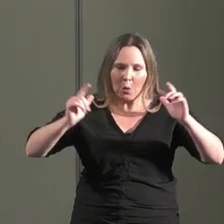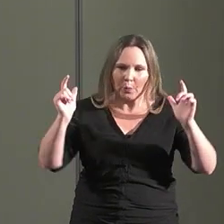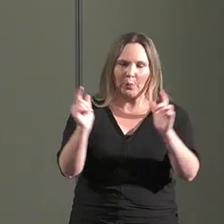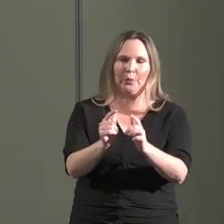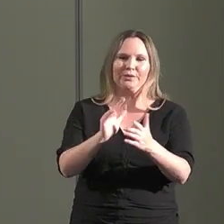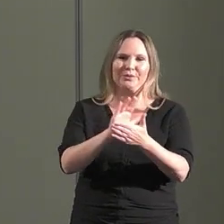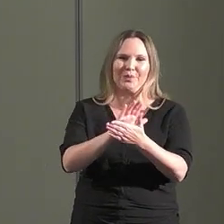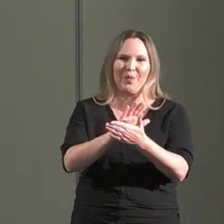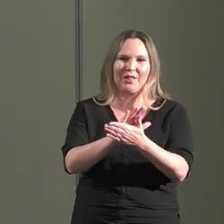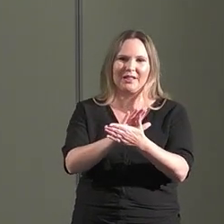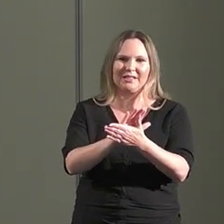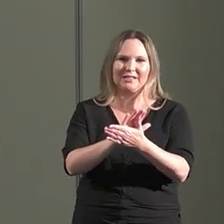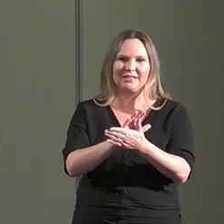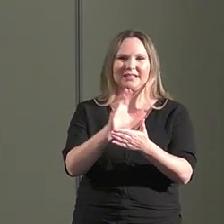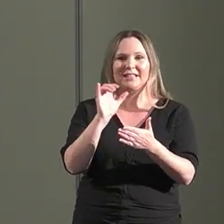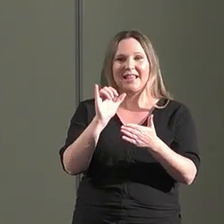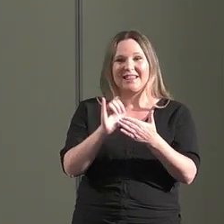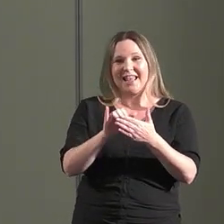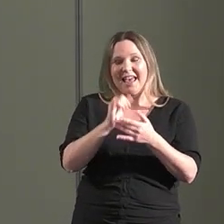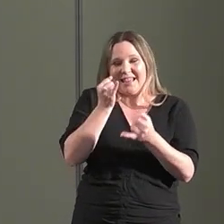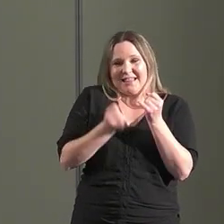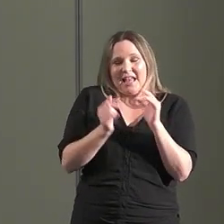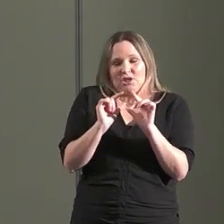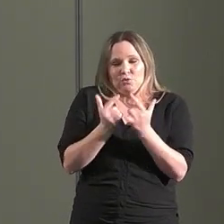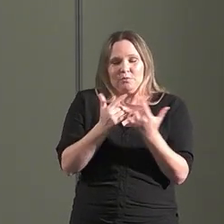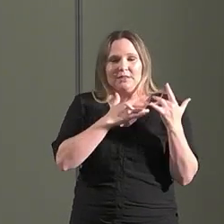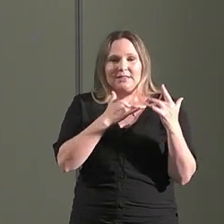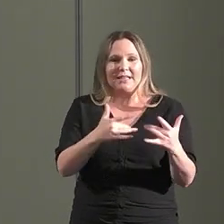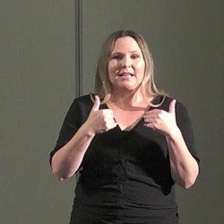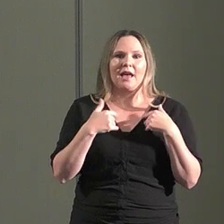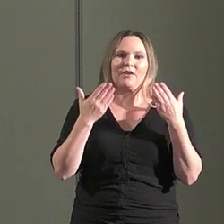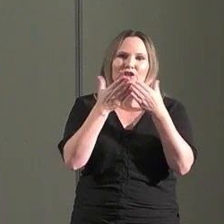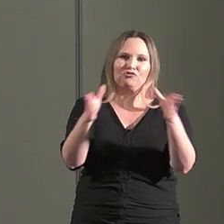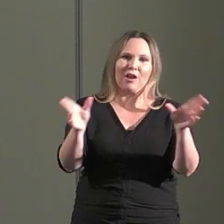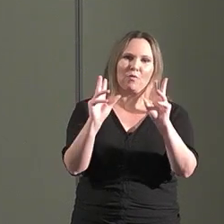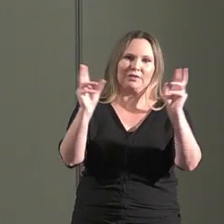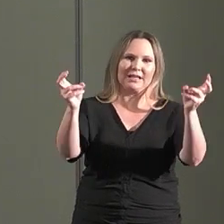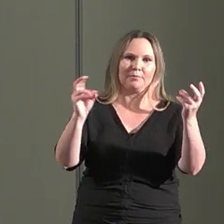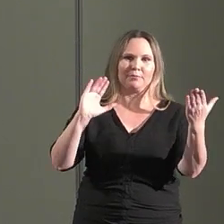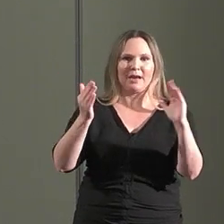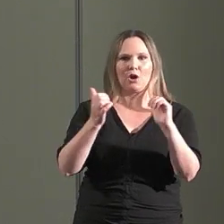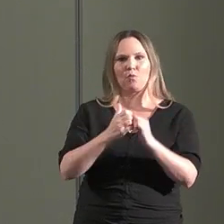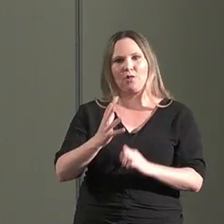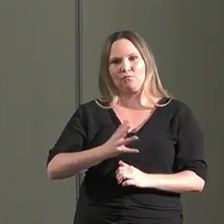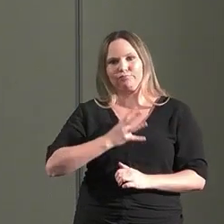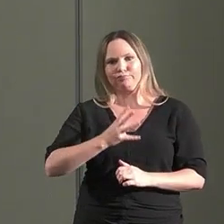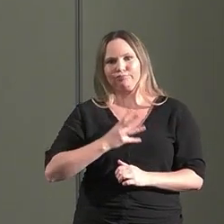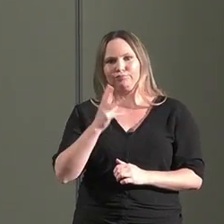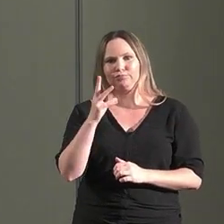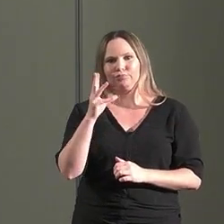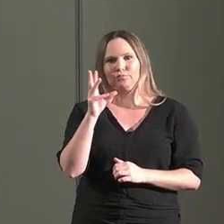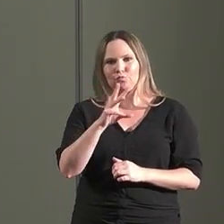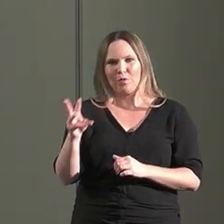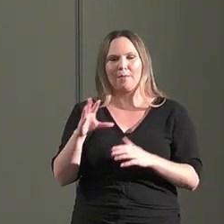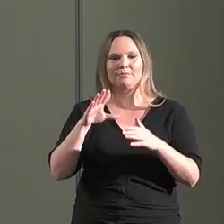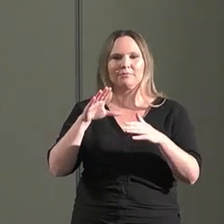The latter groups general statements than formal policy that is why we see the spike